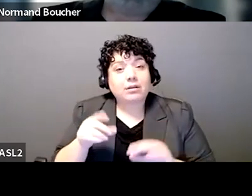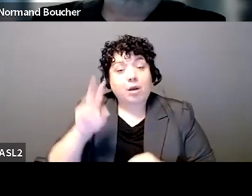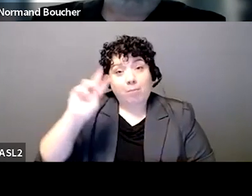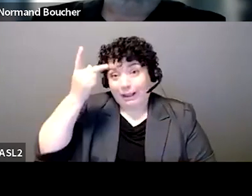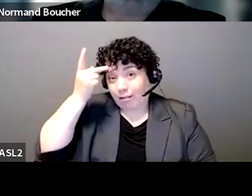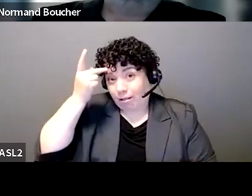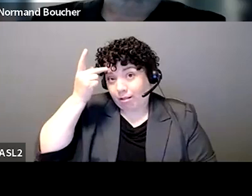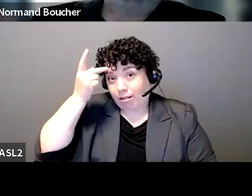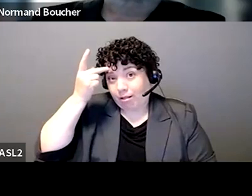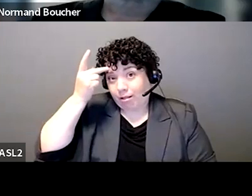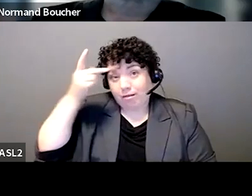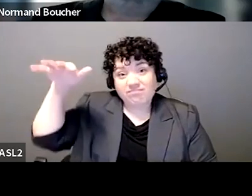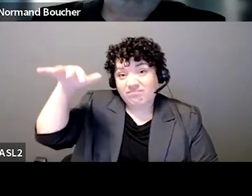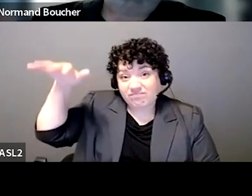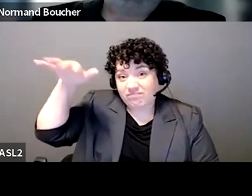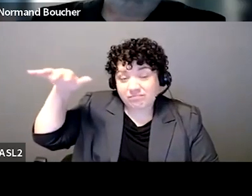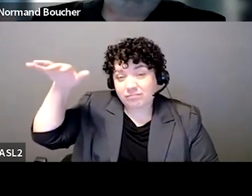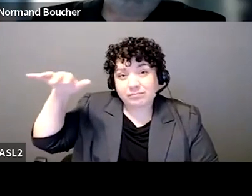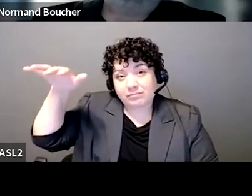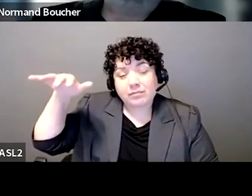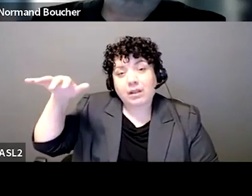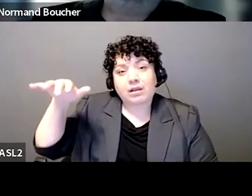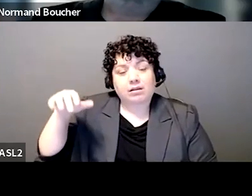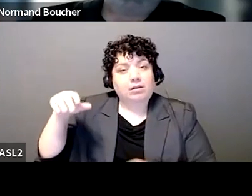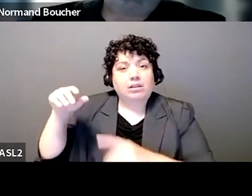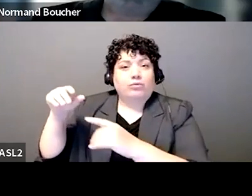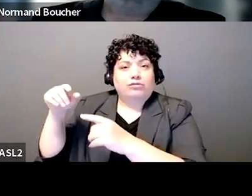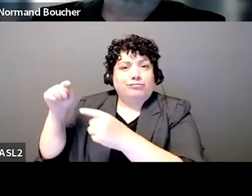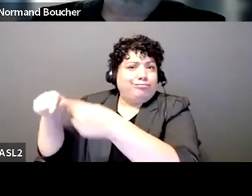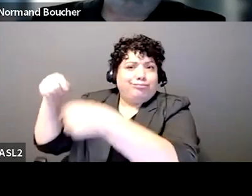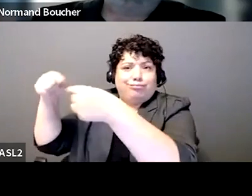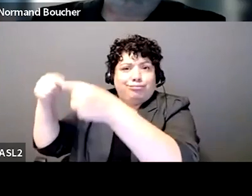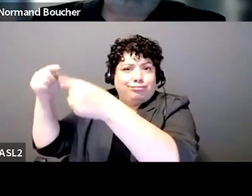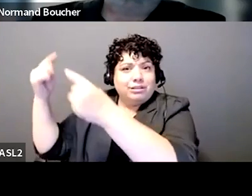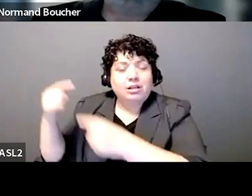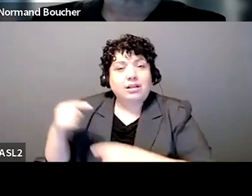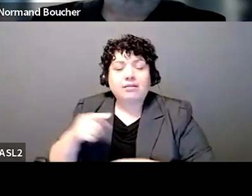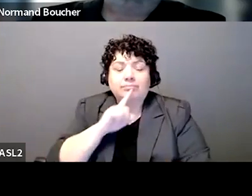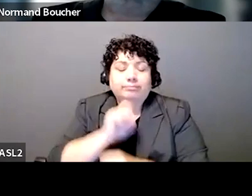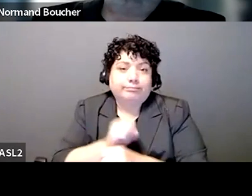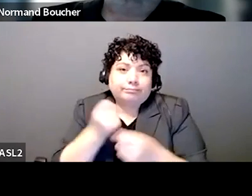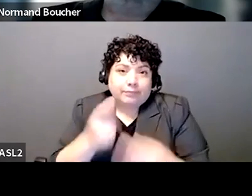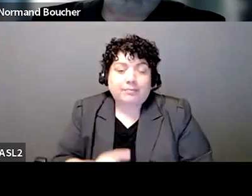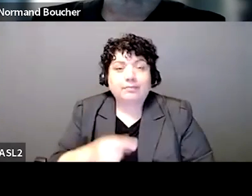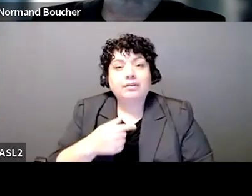realm oftentimes can take over and it did take over after about five years in our experience and